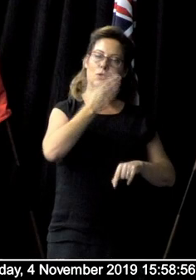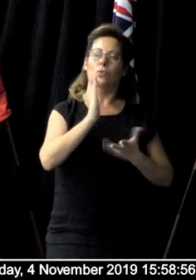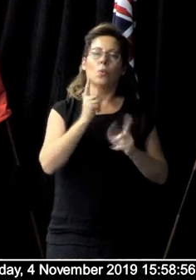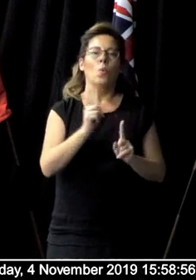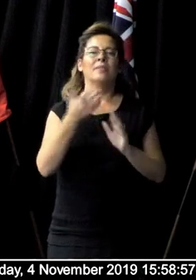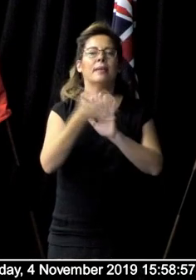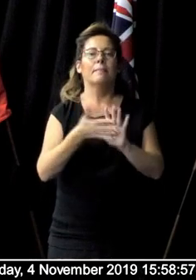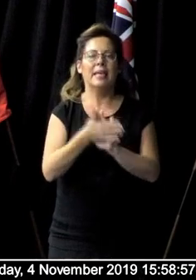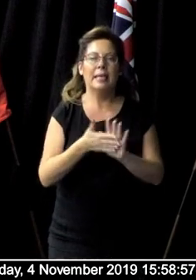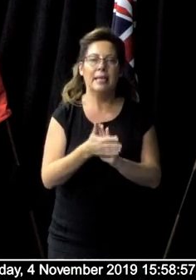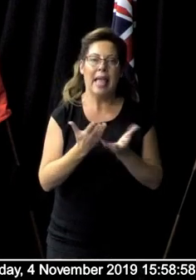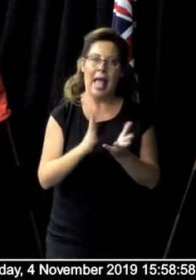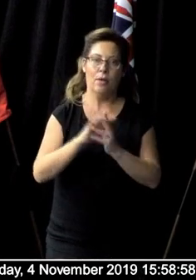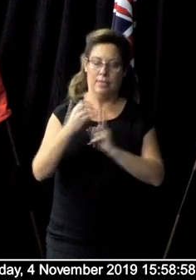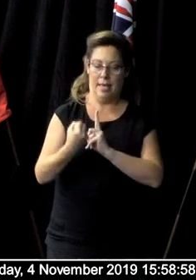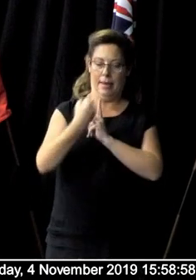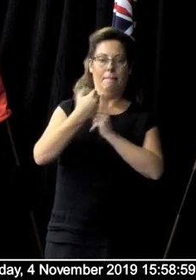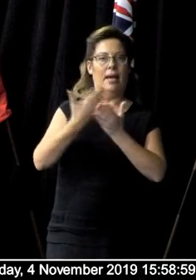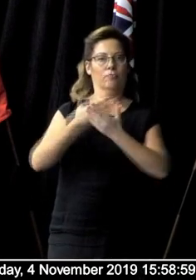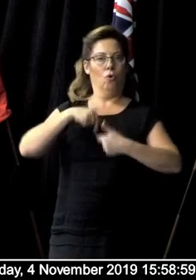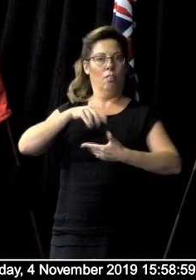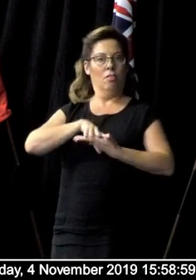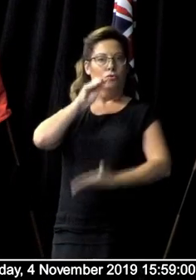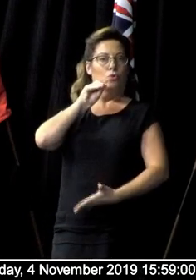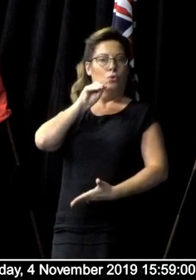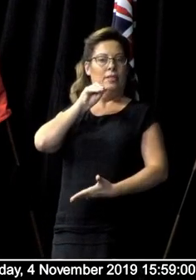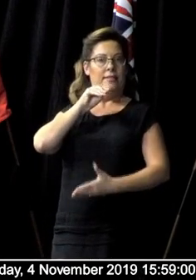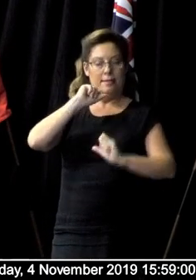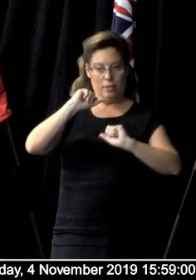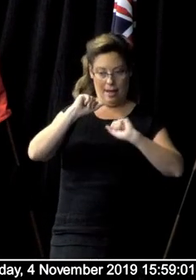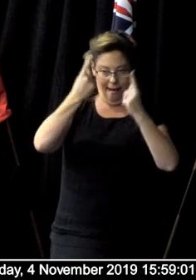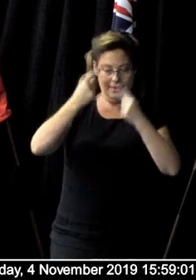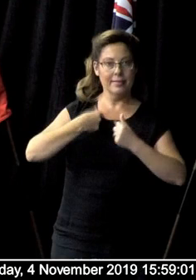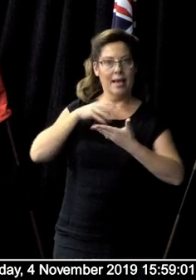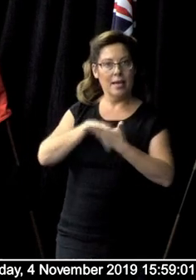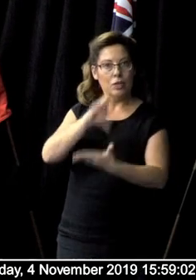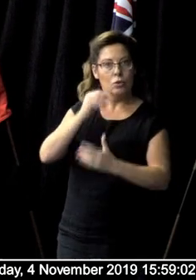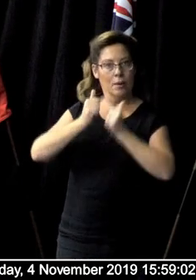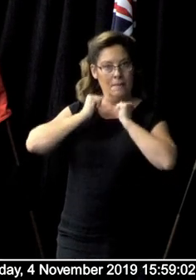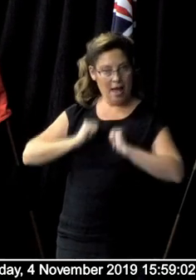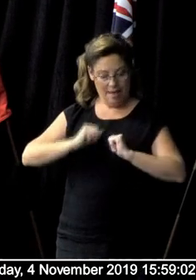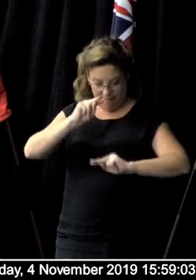community, and – and understanding student behaviour, often as